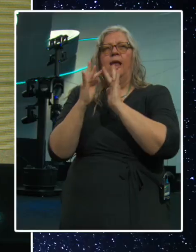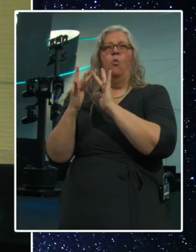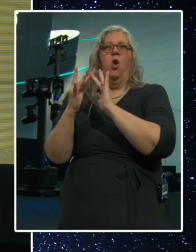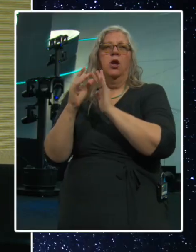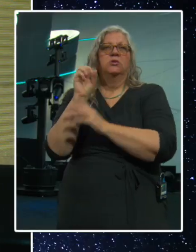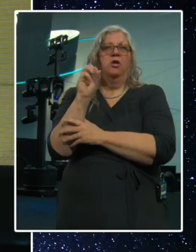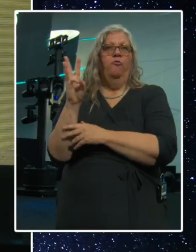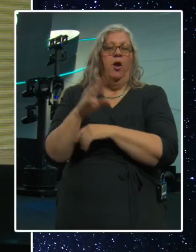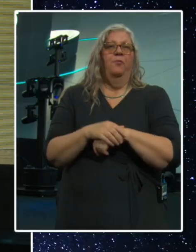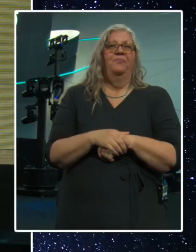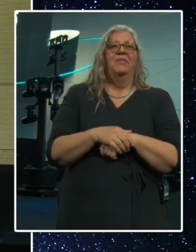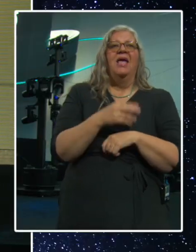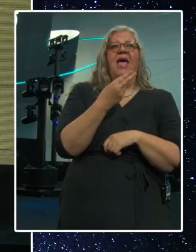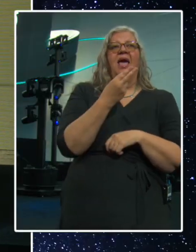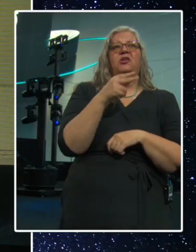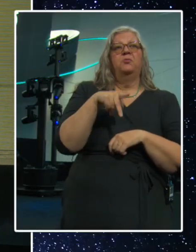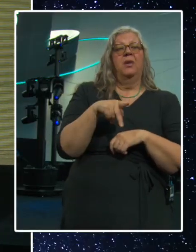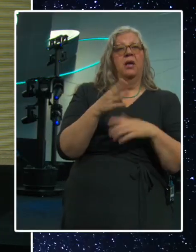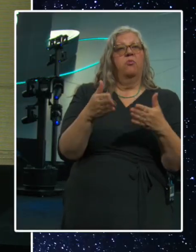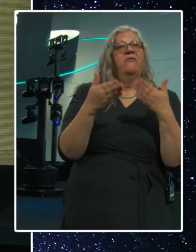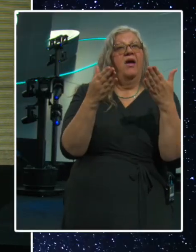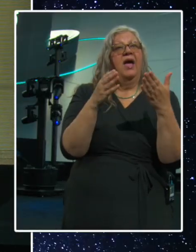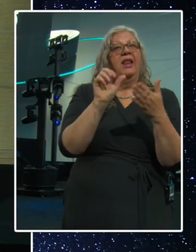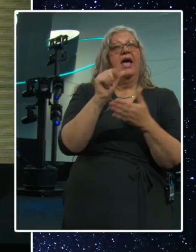HPE can provide this level of agentic AI integration